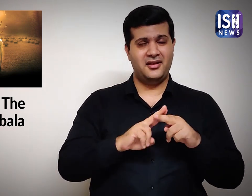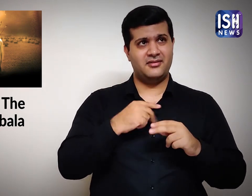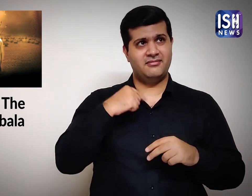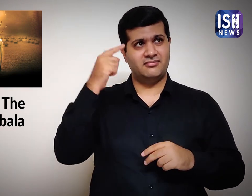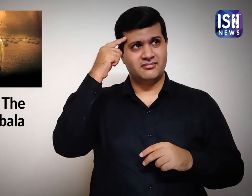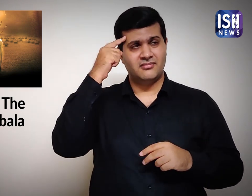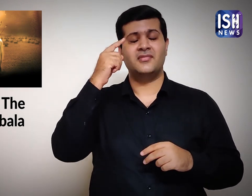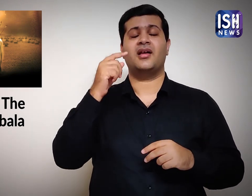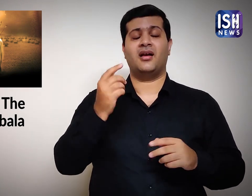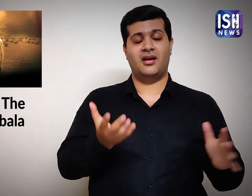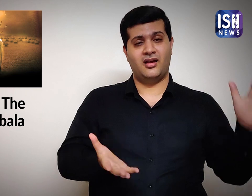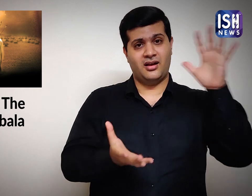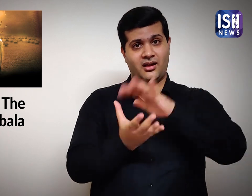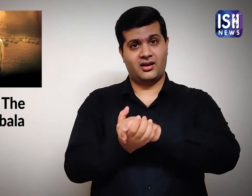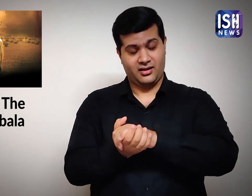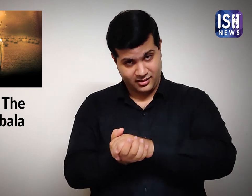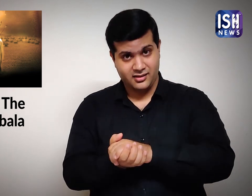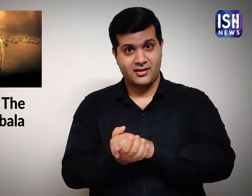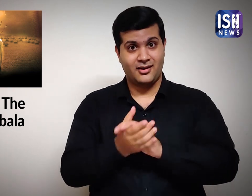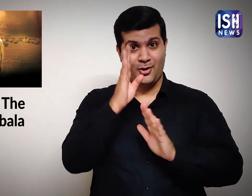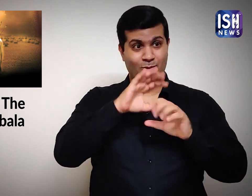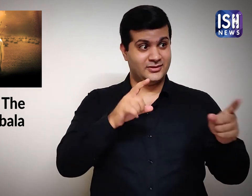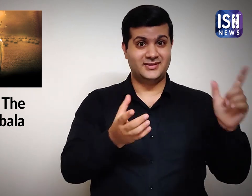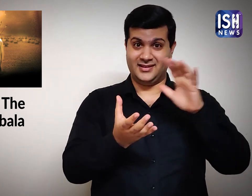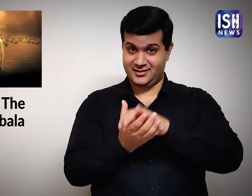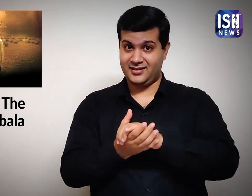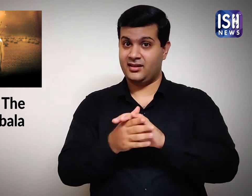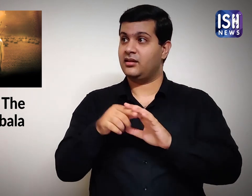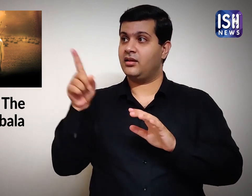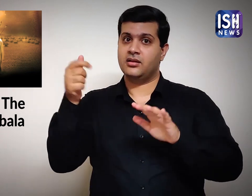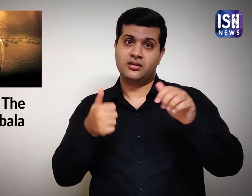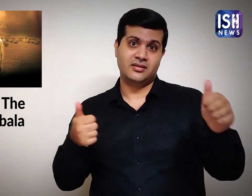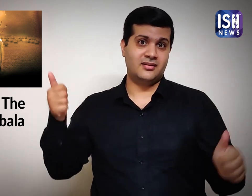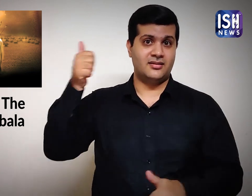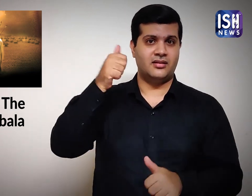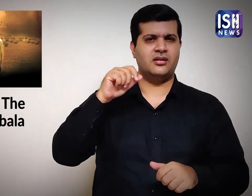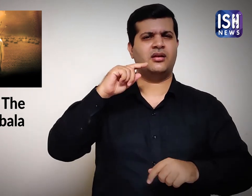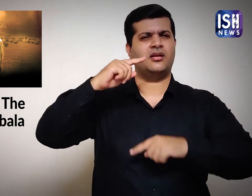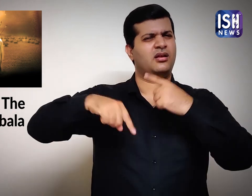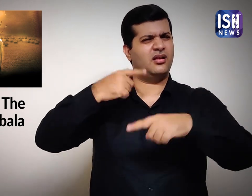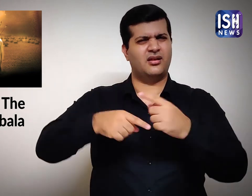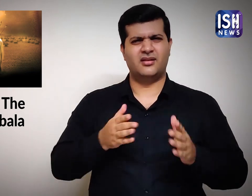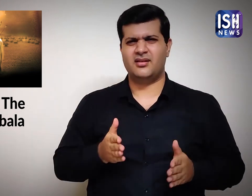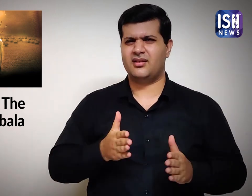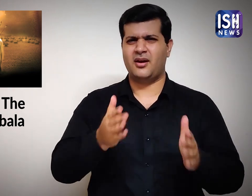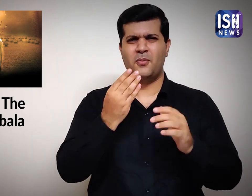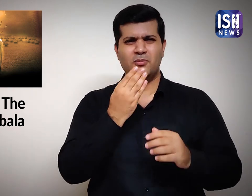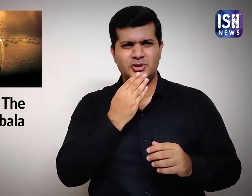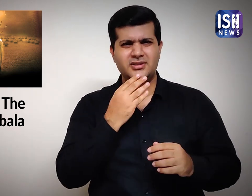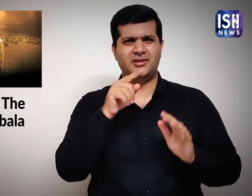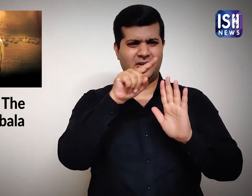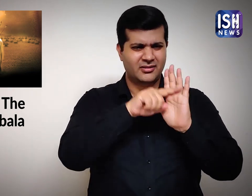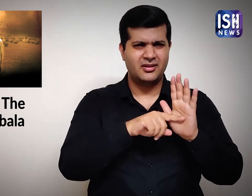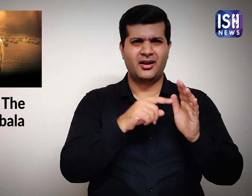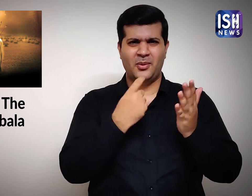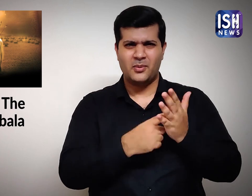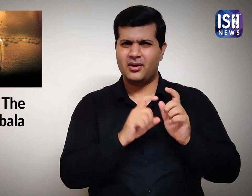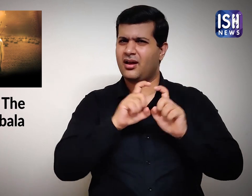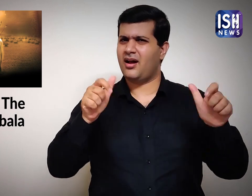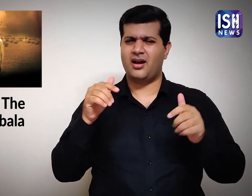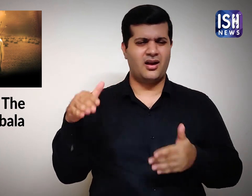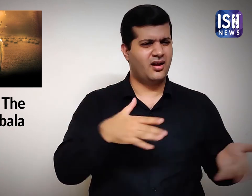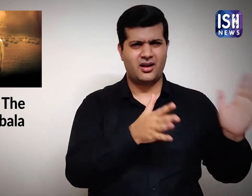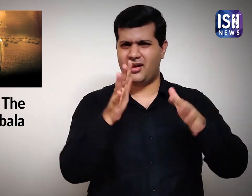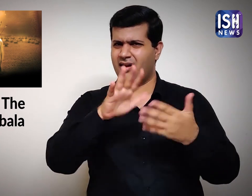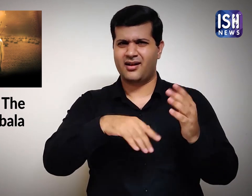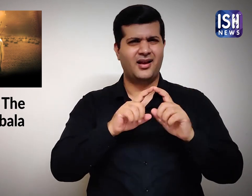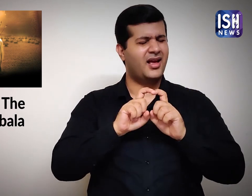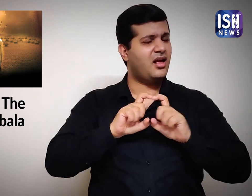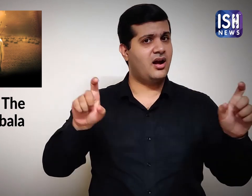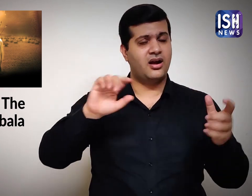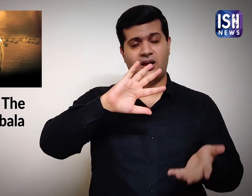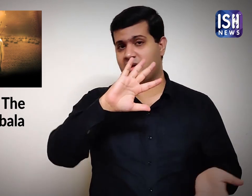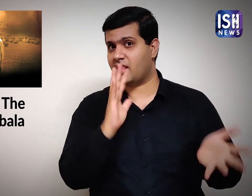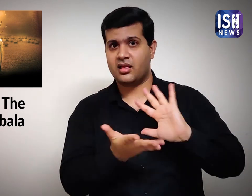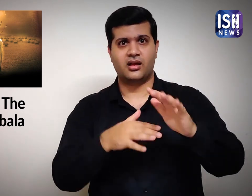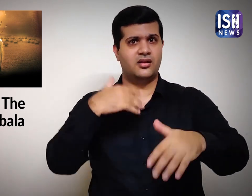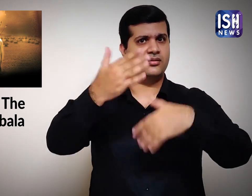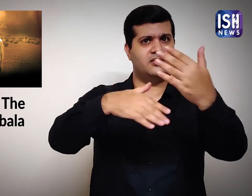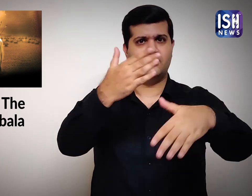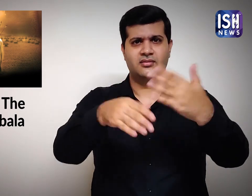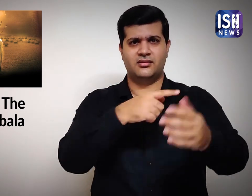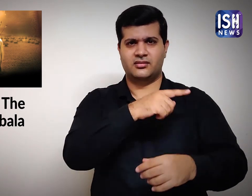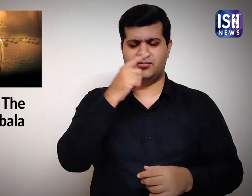If he pledged allegiance, the value of Islam would be lost as Yazid could change the Islamic rules that will lead to more chaos.